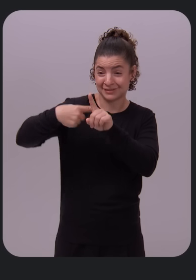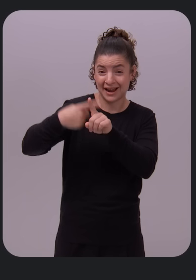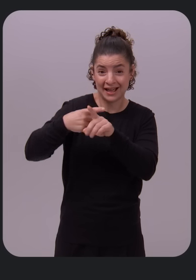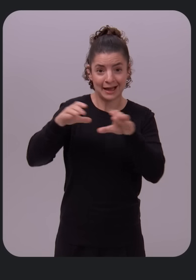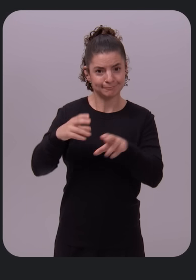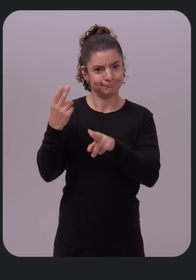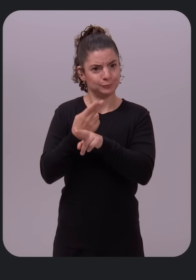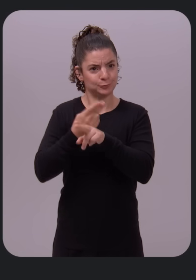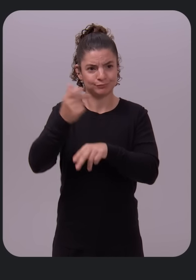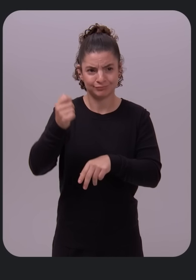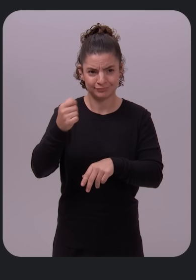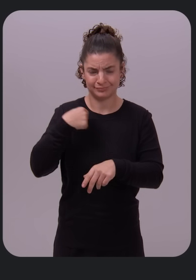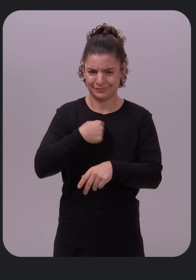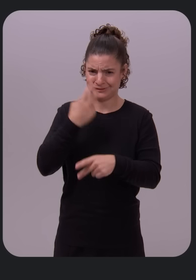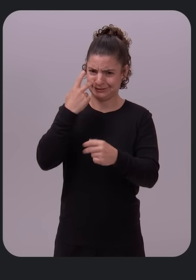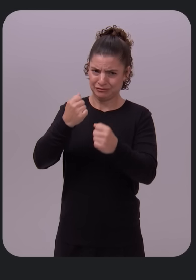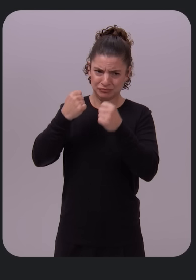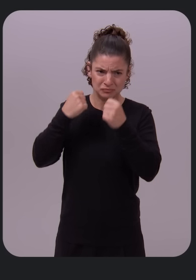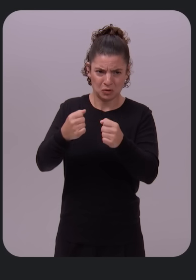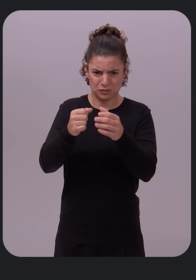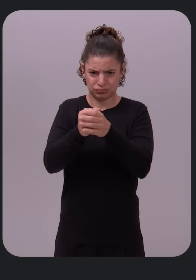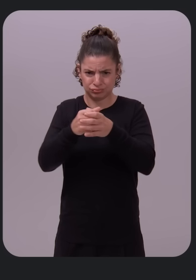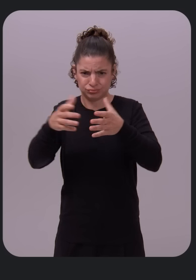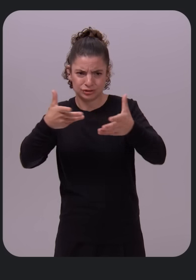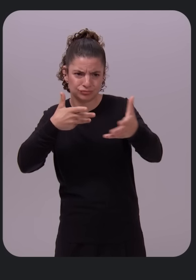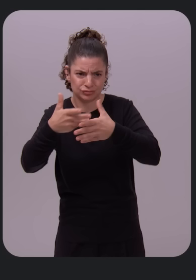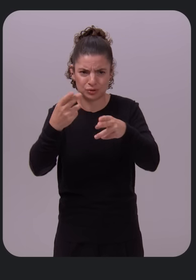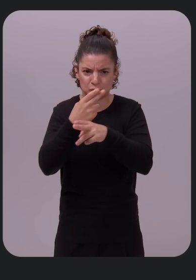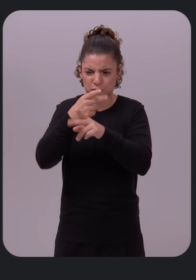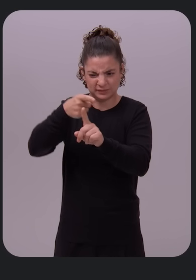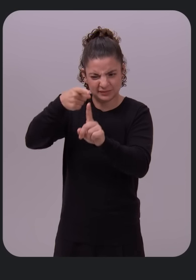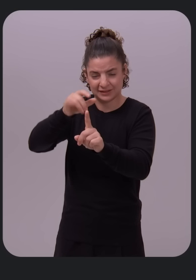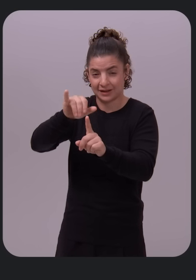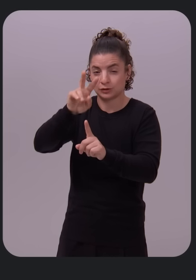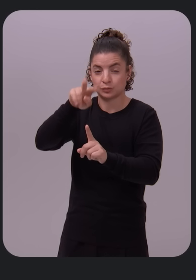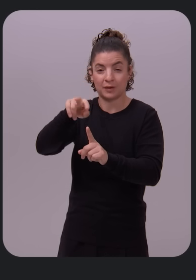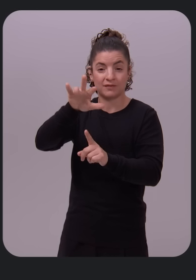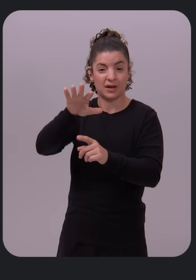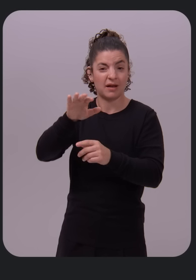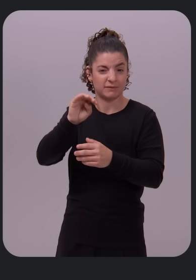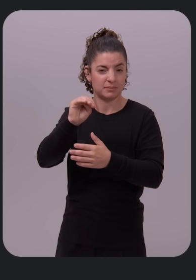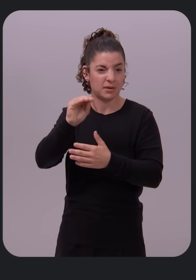We are seeing strong growth and engagement, particularly with 2.5 models.